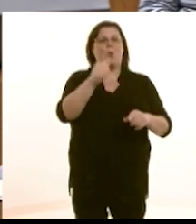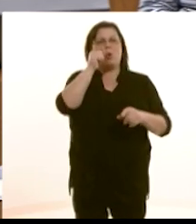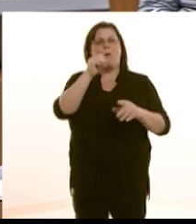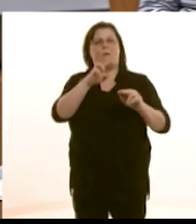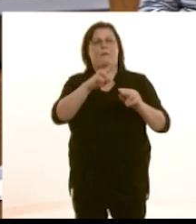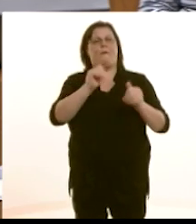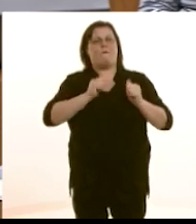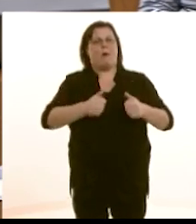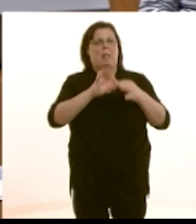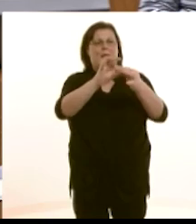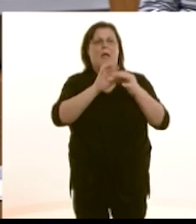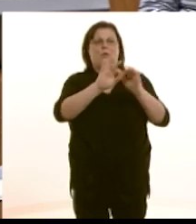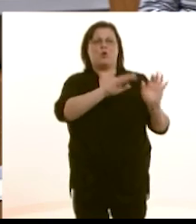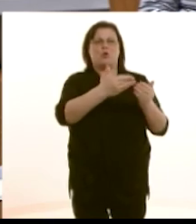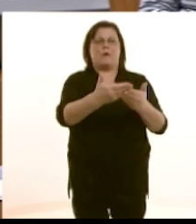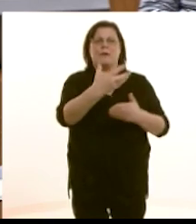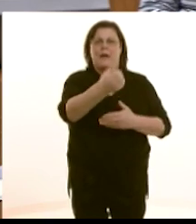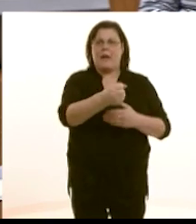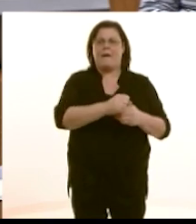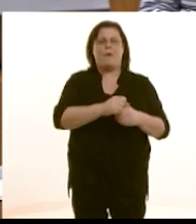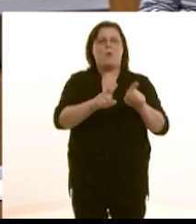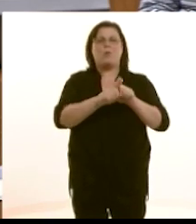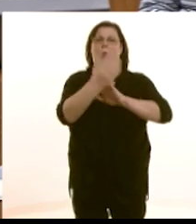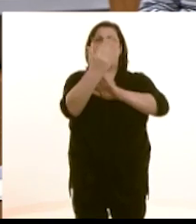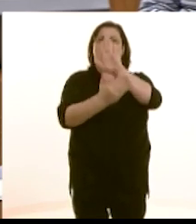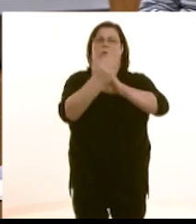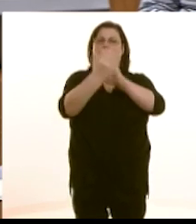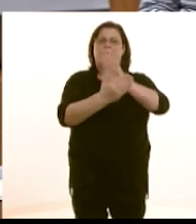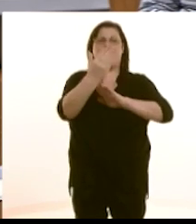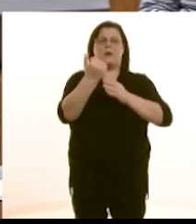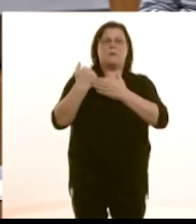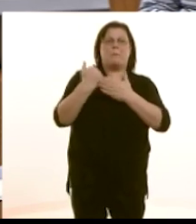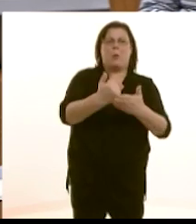the livestock marts and via the phone to offer one-to-one support and advice to farmers on